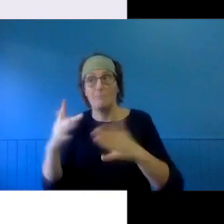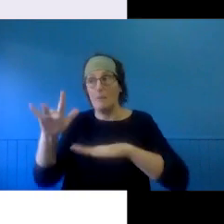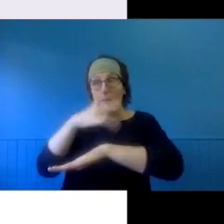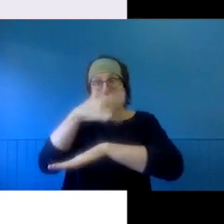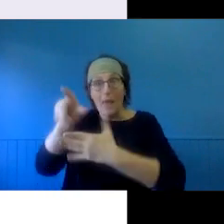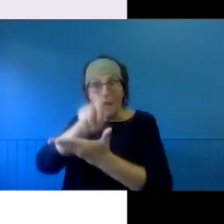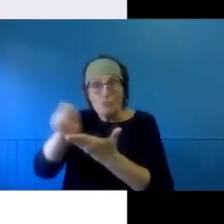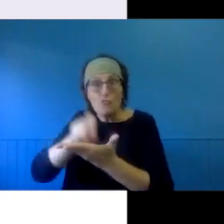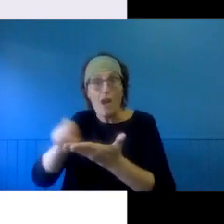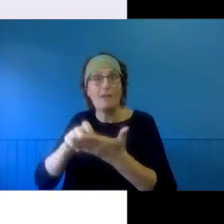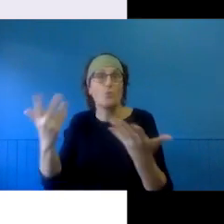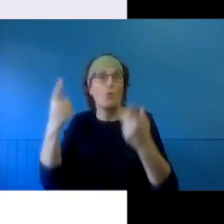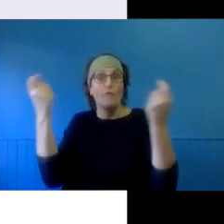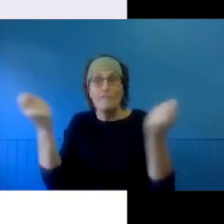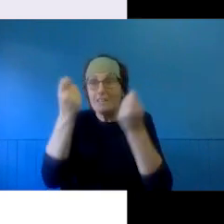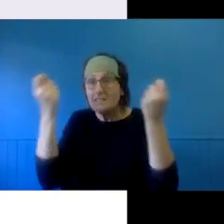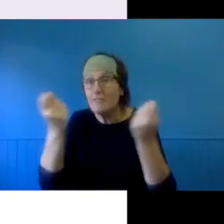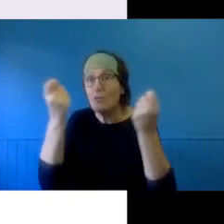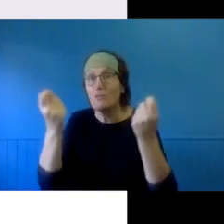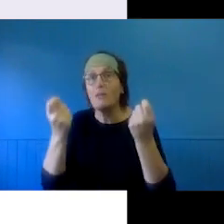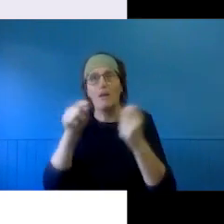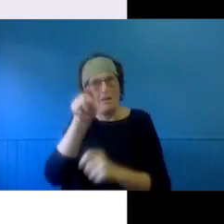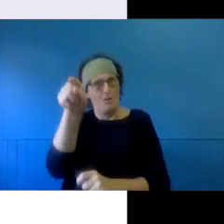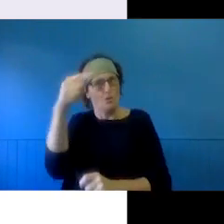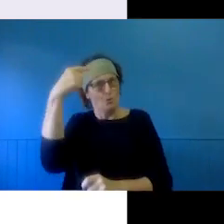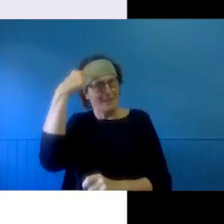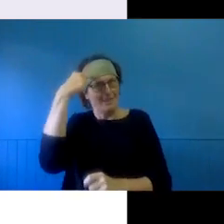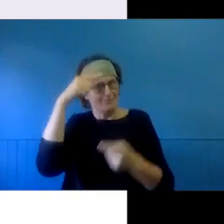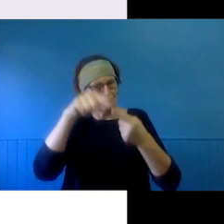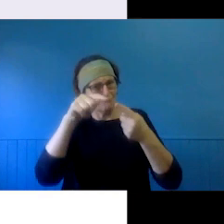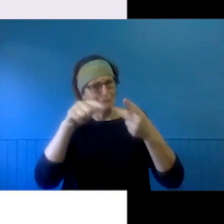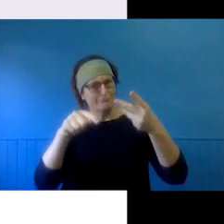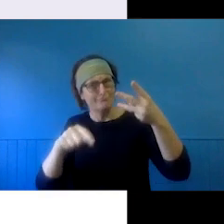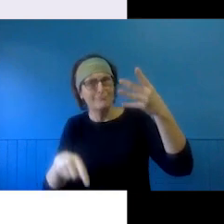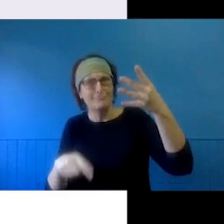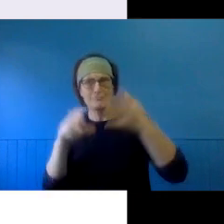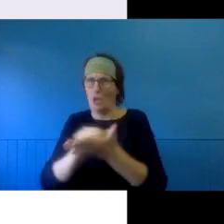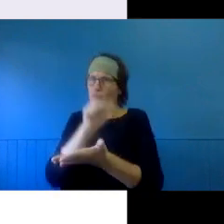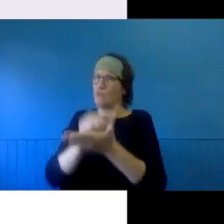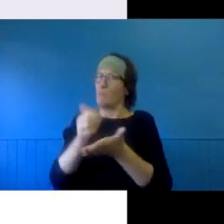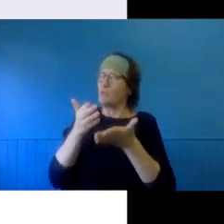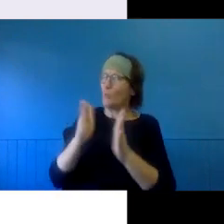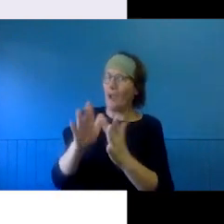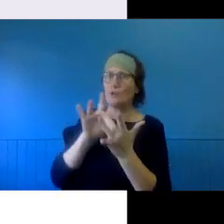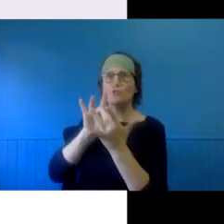festival, these are the appropriate ways to deal with cultural her